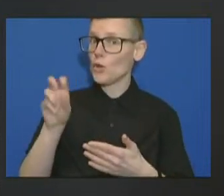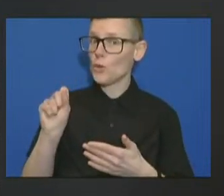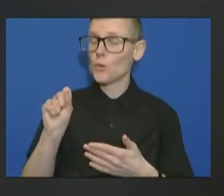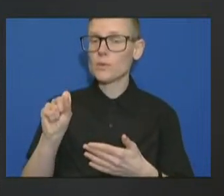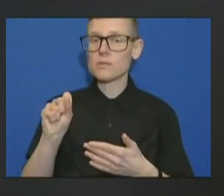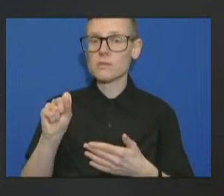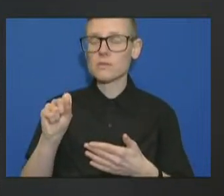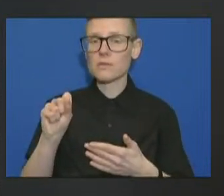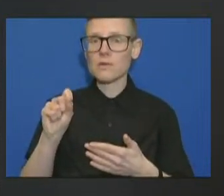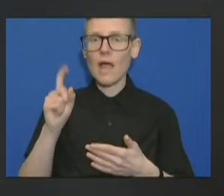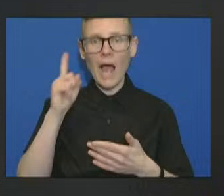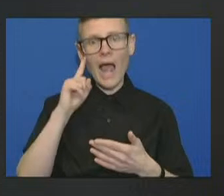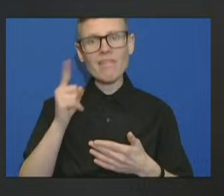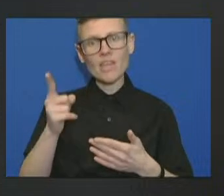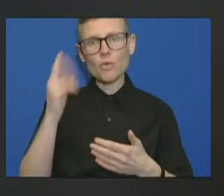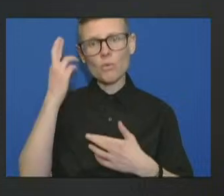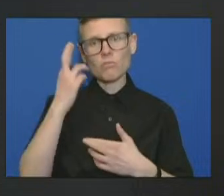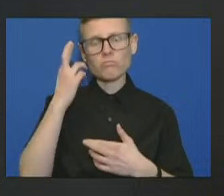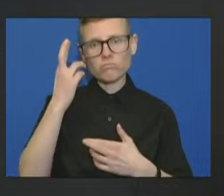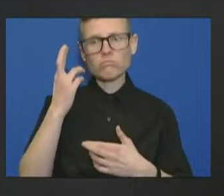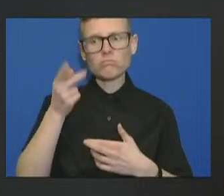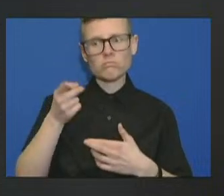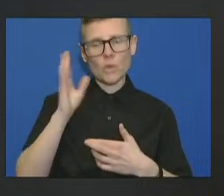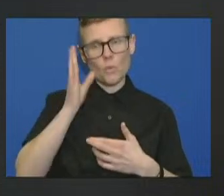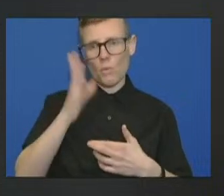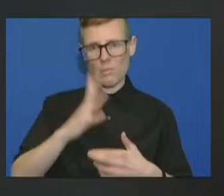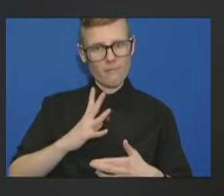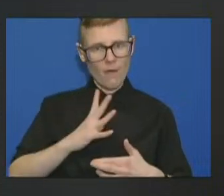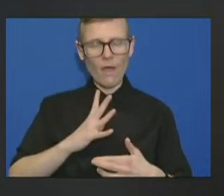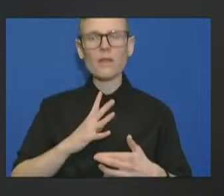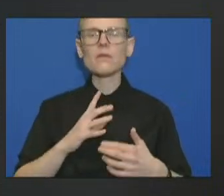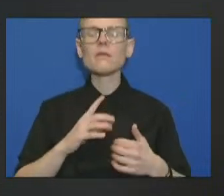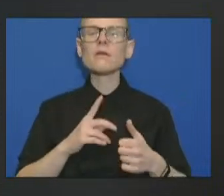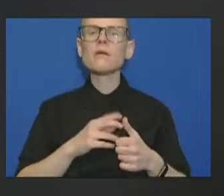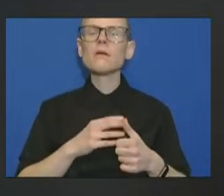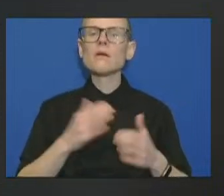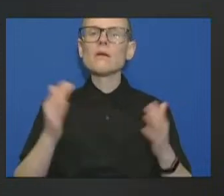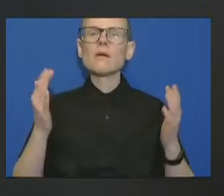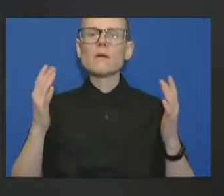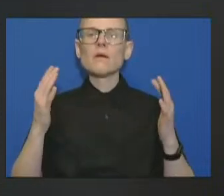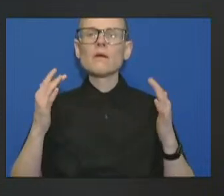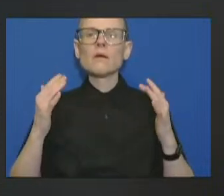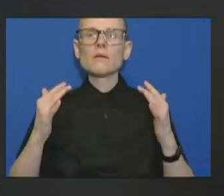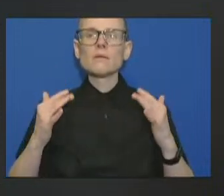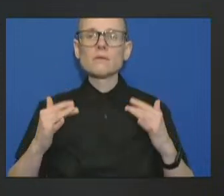infants and Toddlers program. Good news. I think you're going